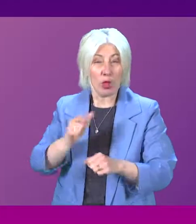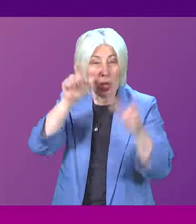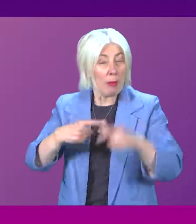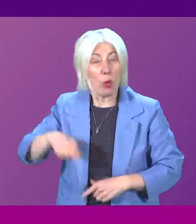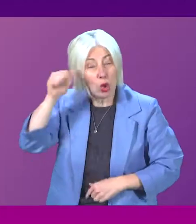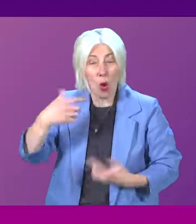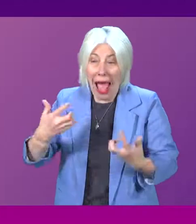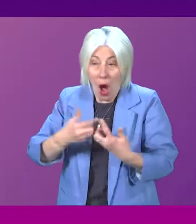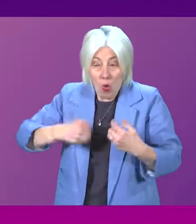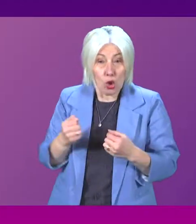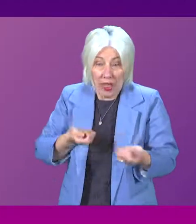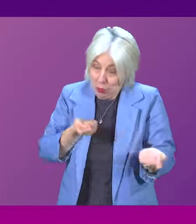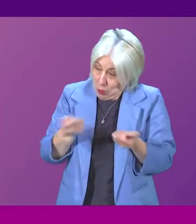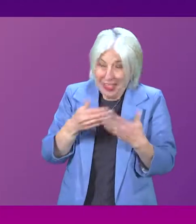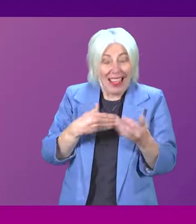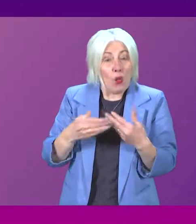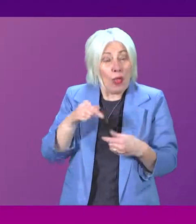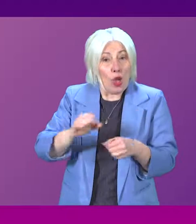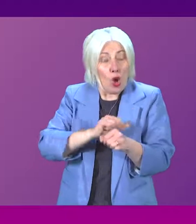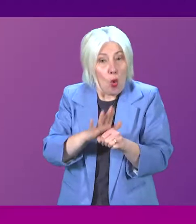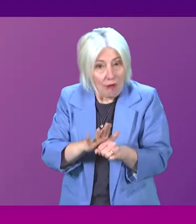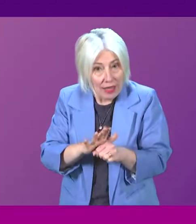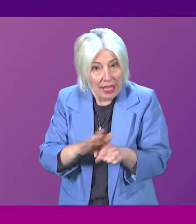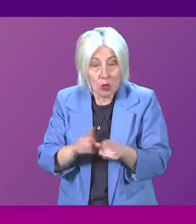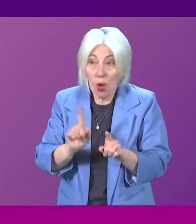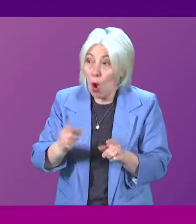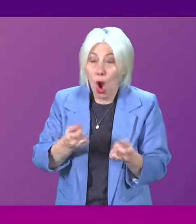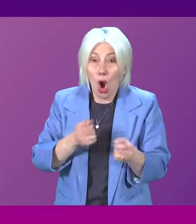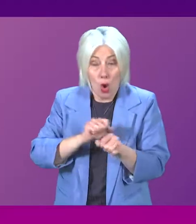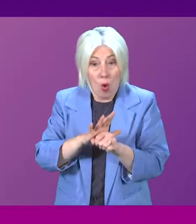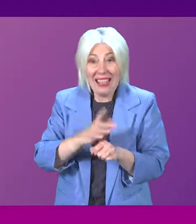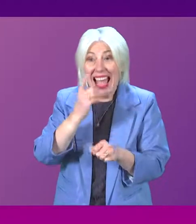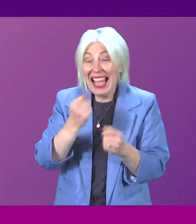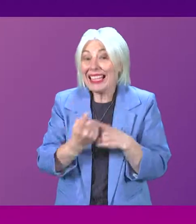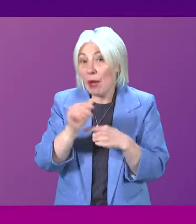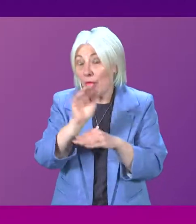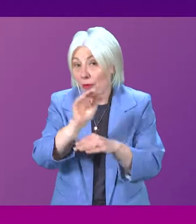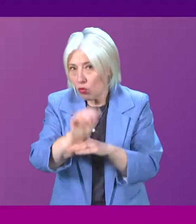we also need to know how we handled our response to what Covid can become. We know that inquiries, such as the Iraq, Penrose or trams inquiries, can take many years.